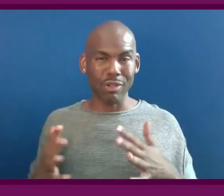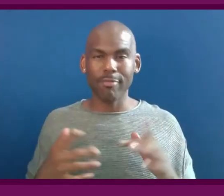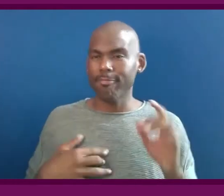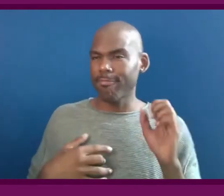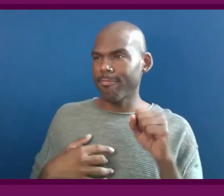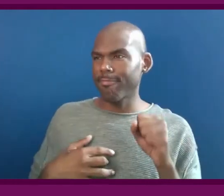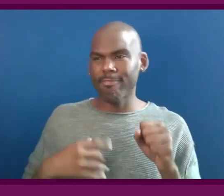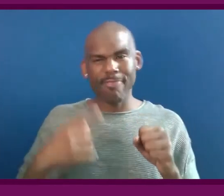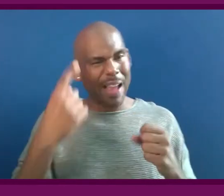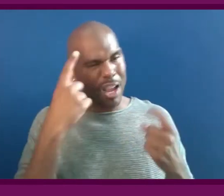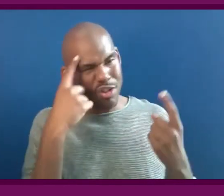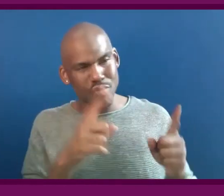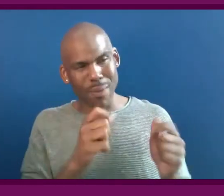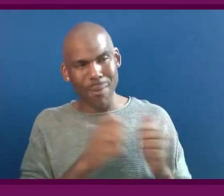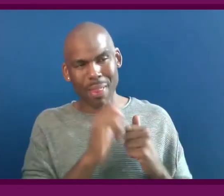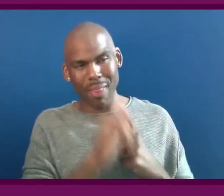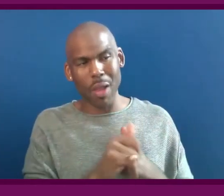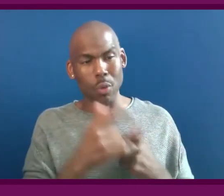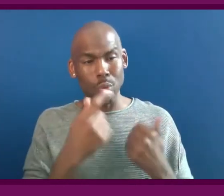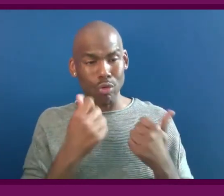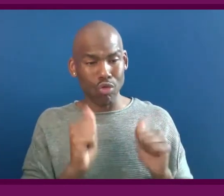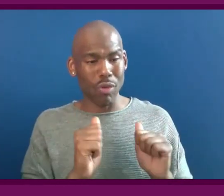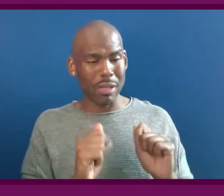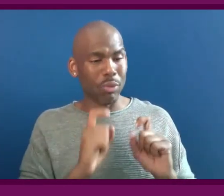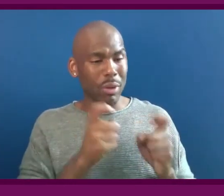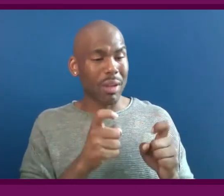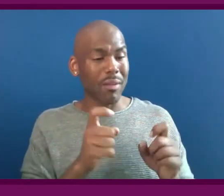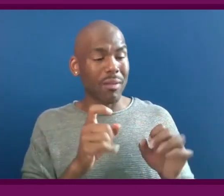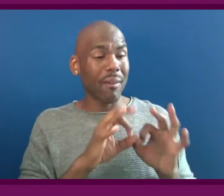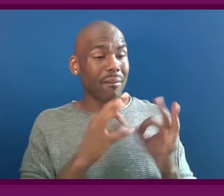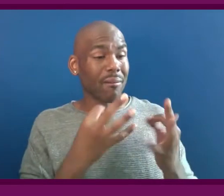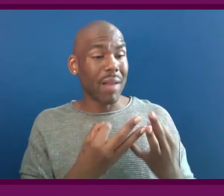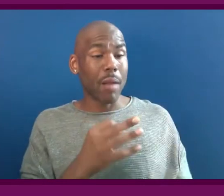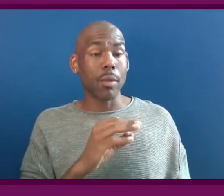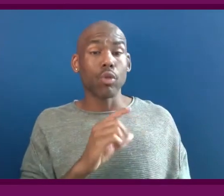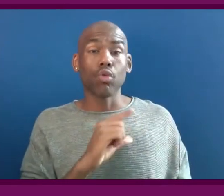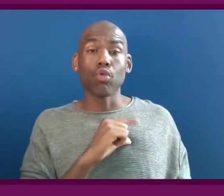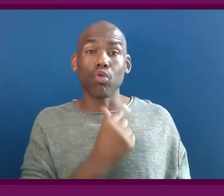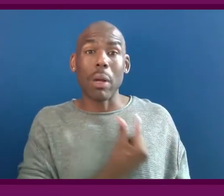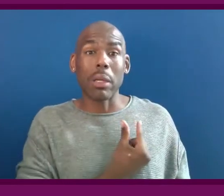And we do try and give our family grace with regards to that.